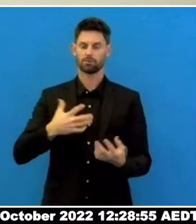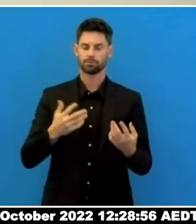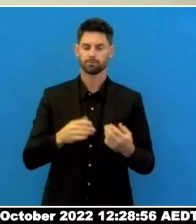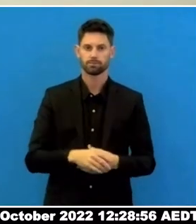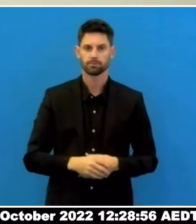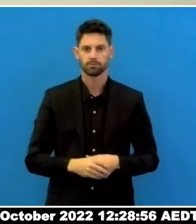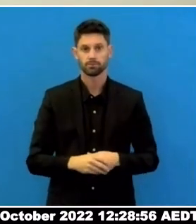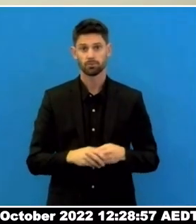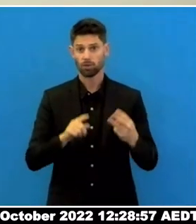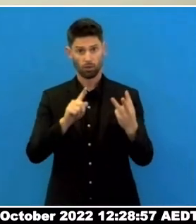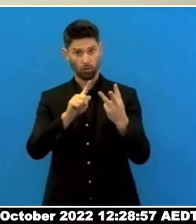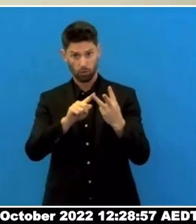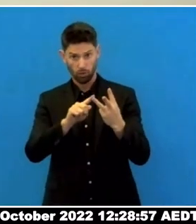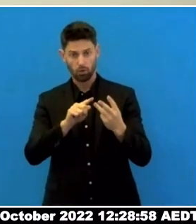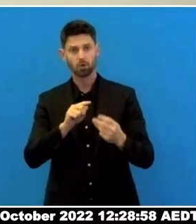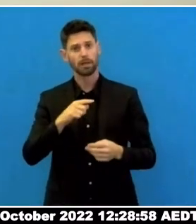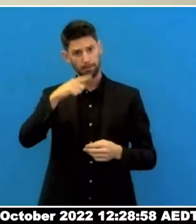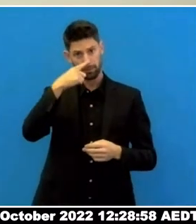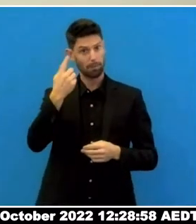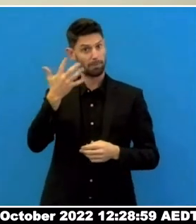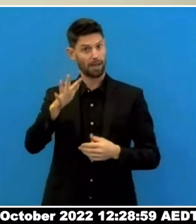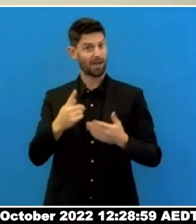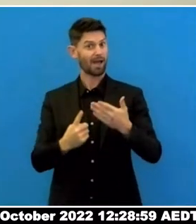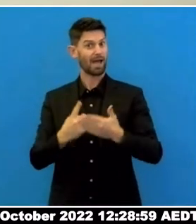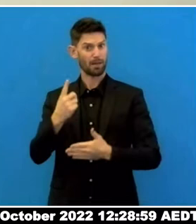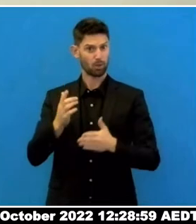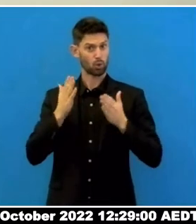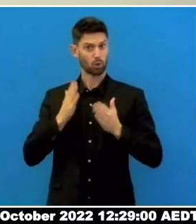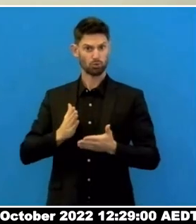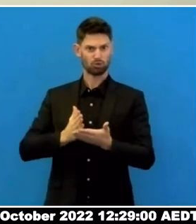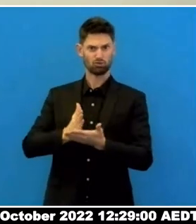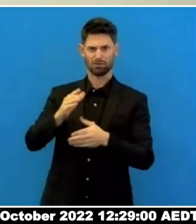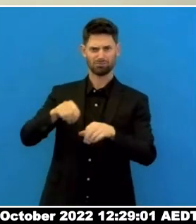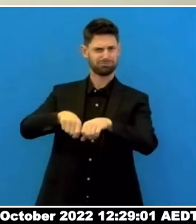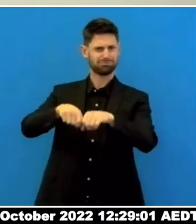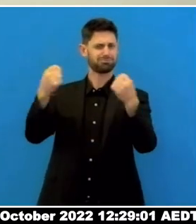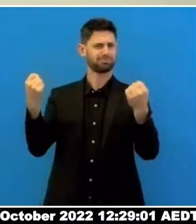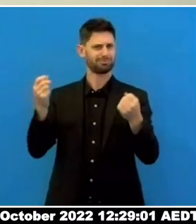You know, thirdly, people have often experienced human rights violations on a mass, mass scale.